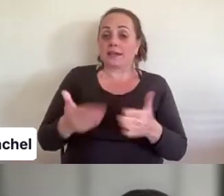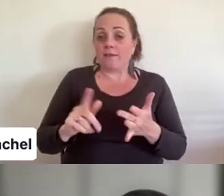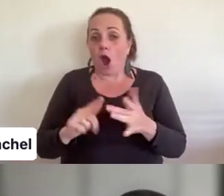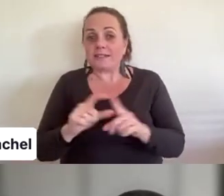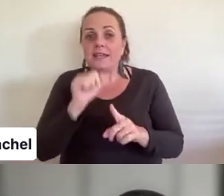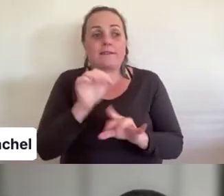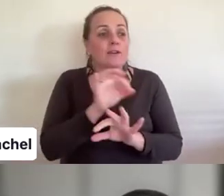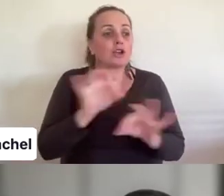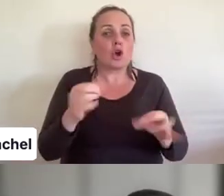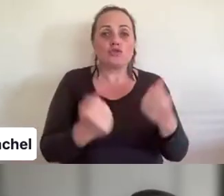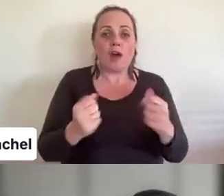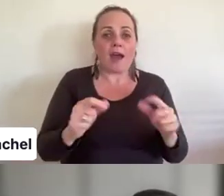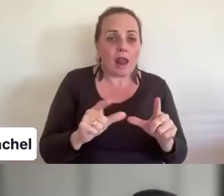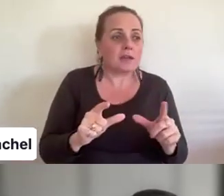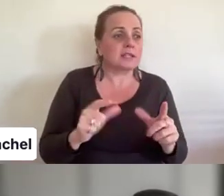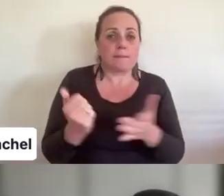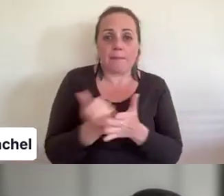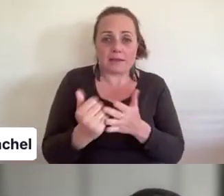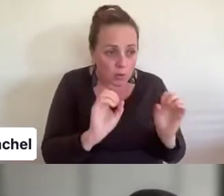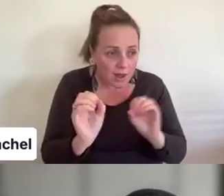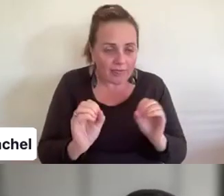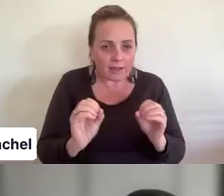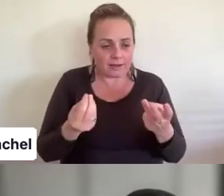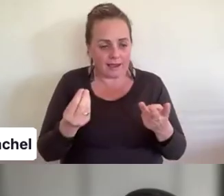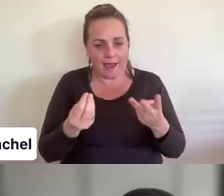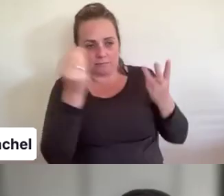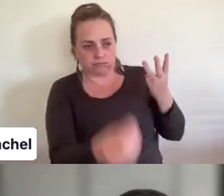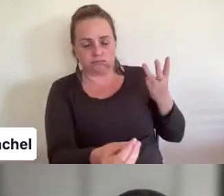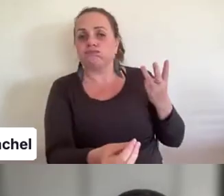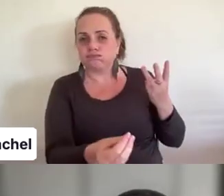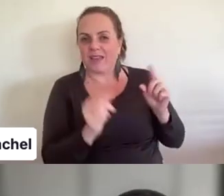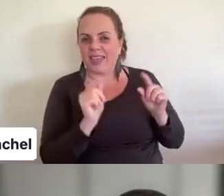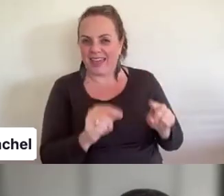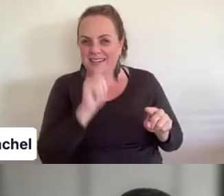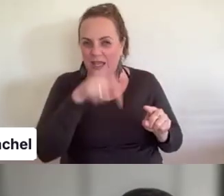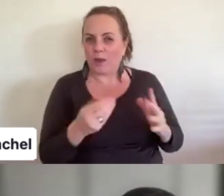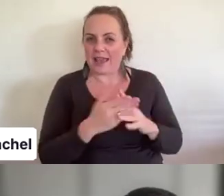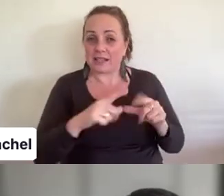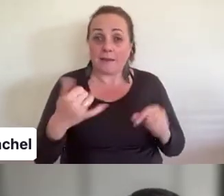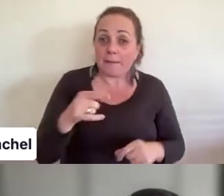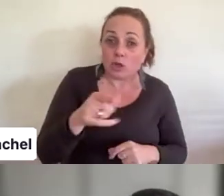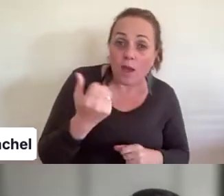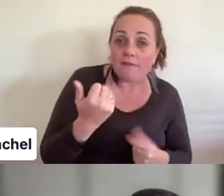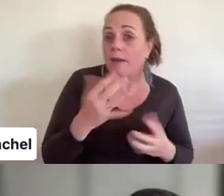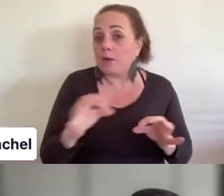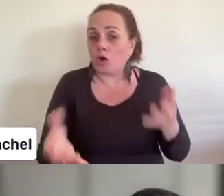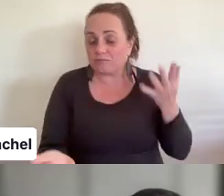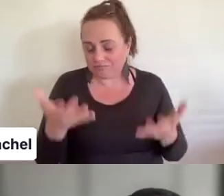licence or a passport. So somebody listening today may have one, you may not; but the purpose of